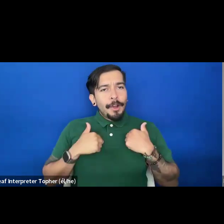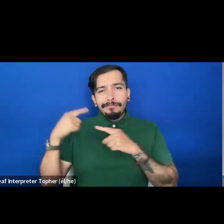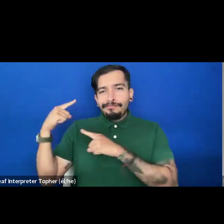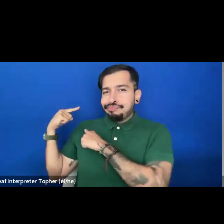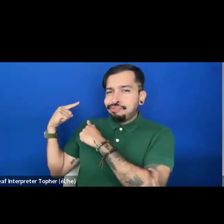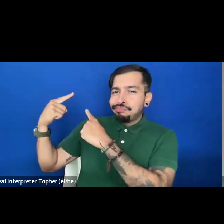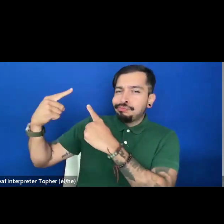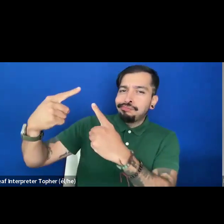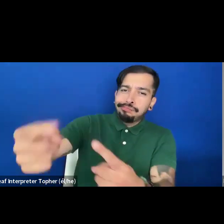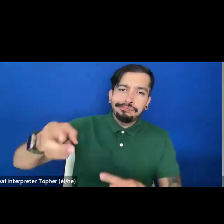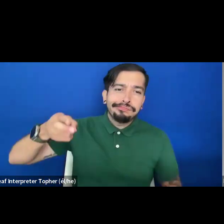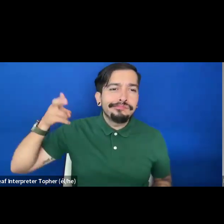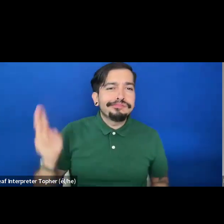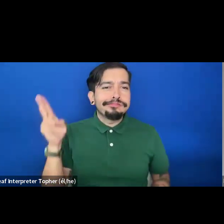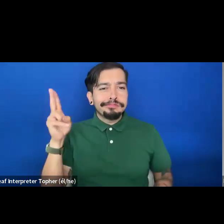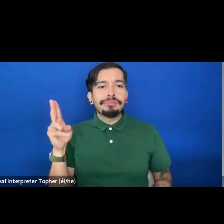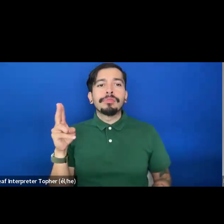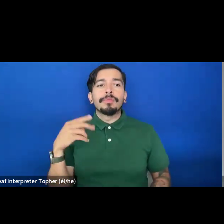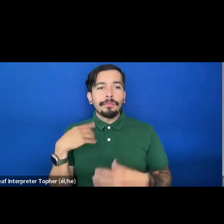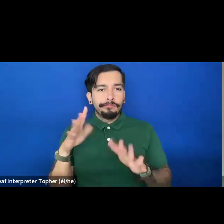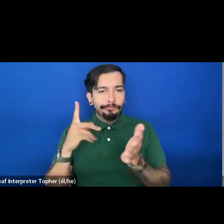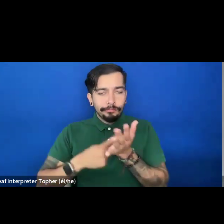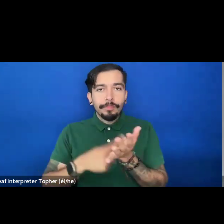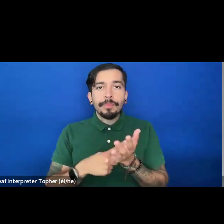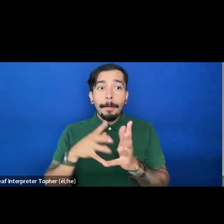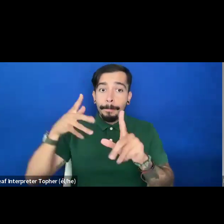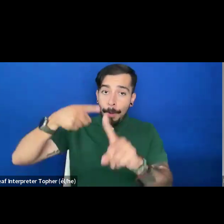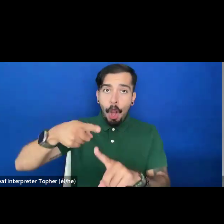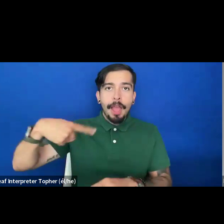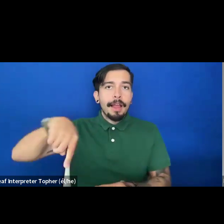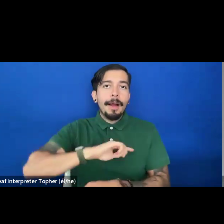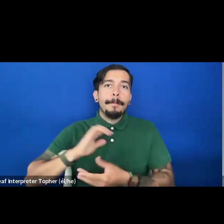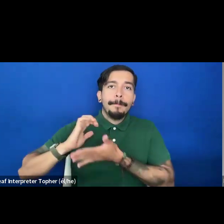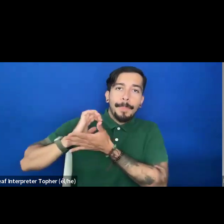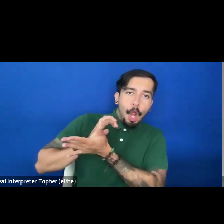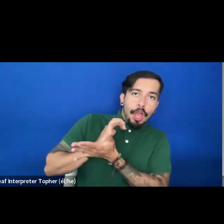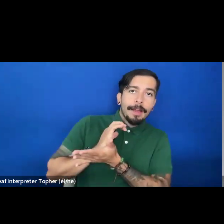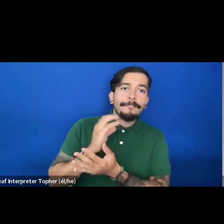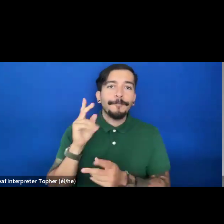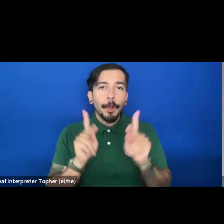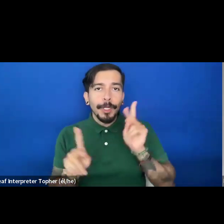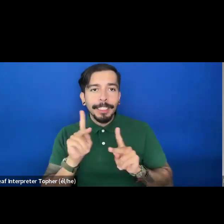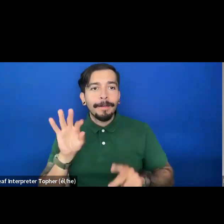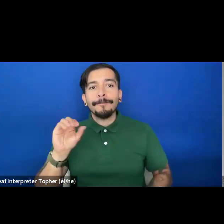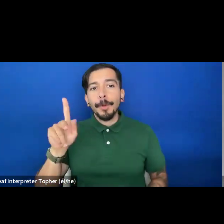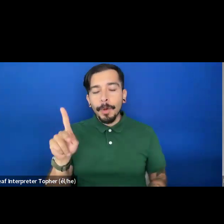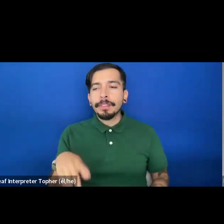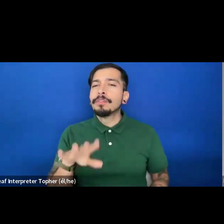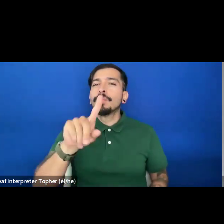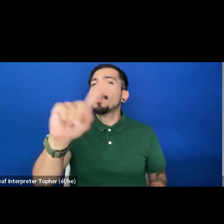marginalized folks. So the question is, 'What does care work as liberation mean to you?'